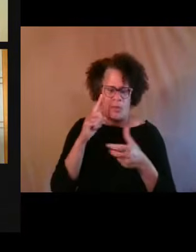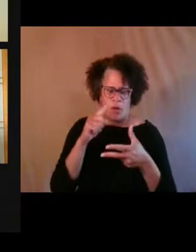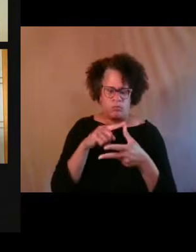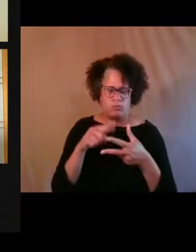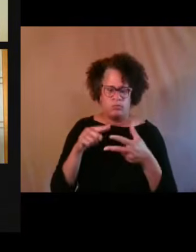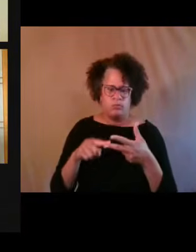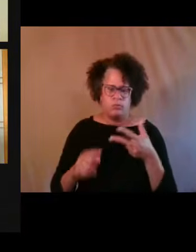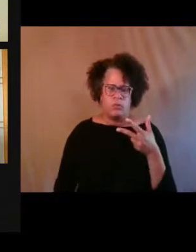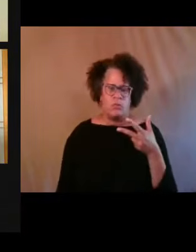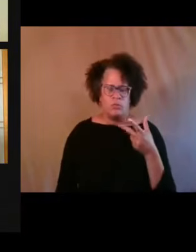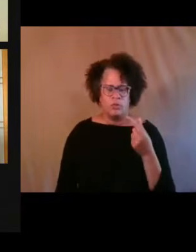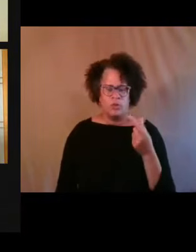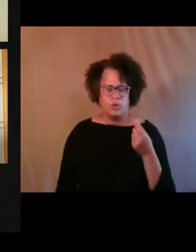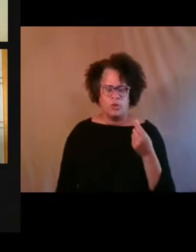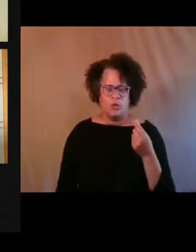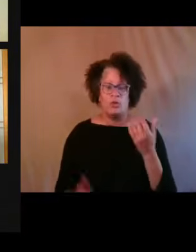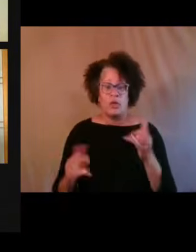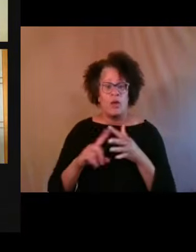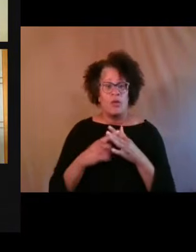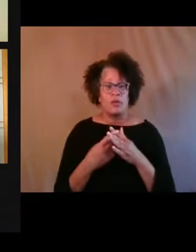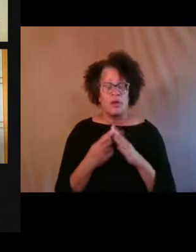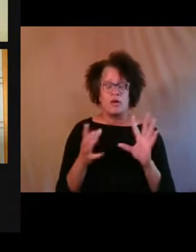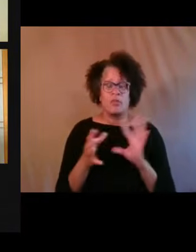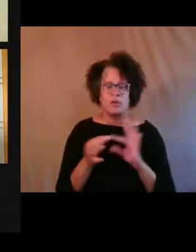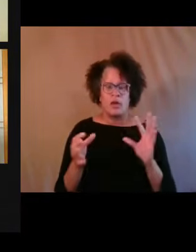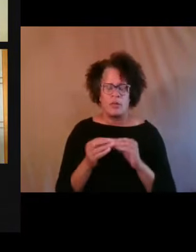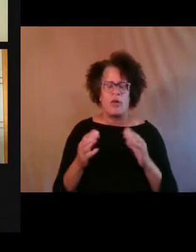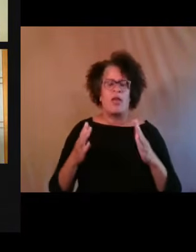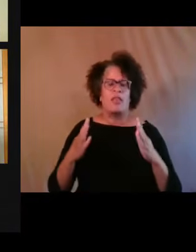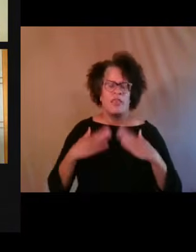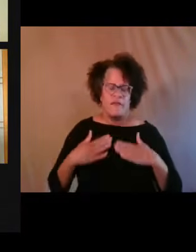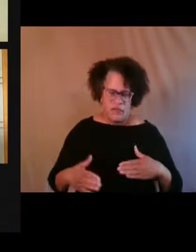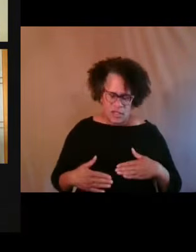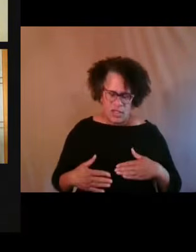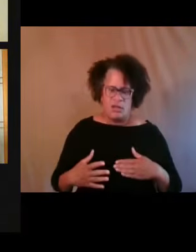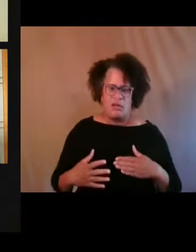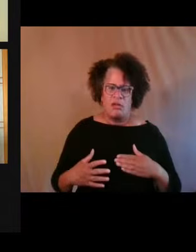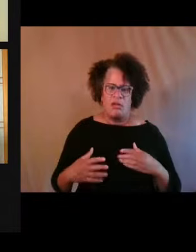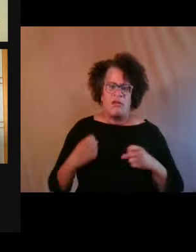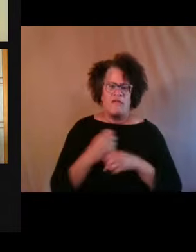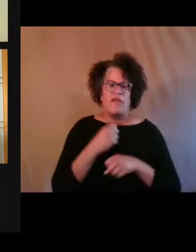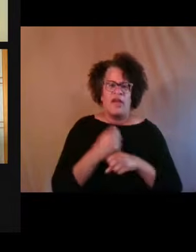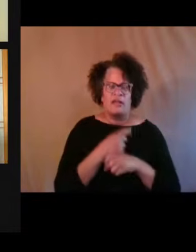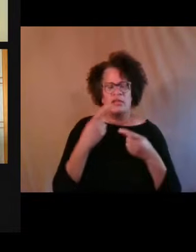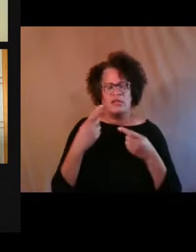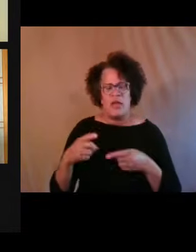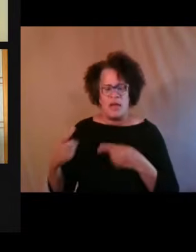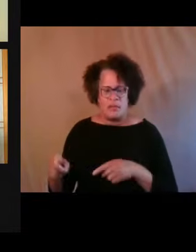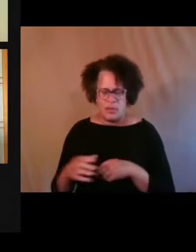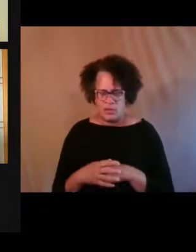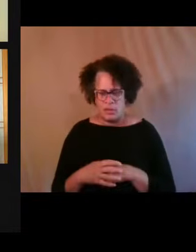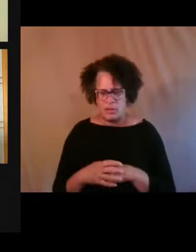So I'd like to start by talking about the physical attacks. And Maru and Vilissa,